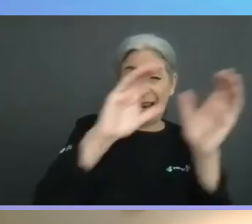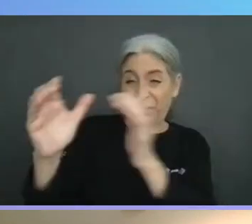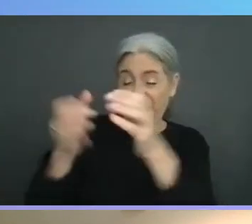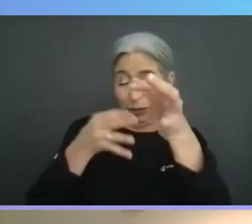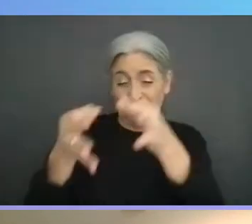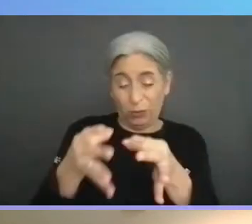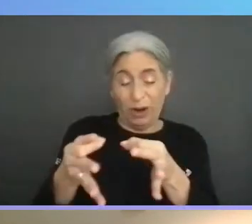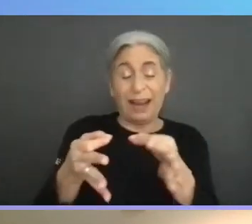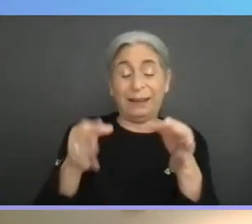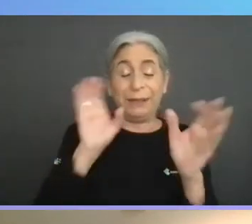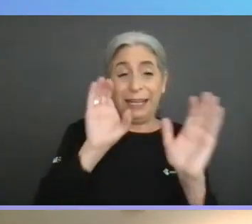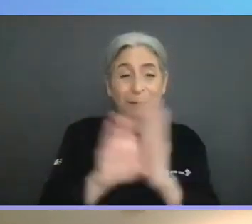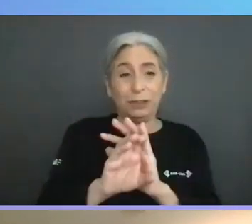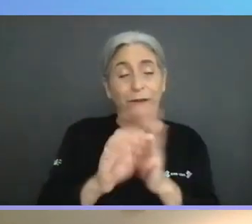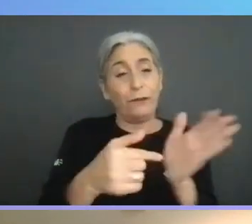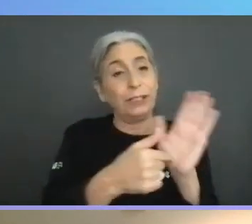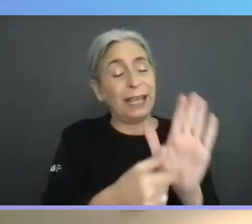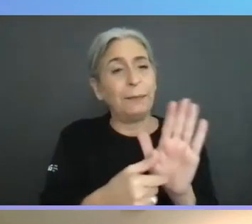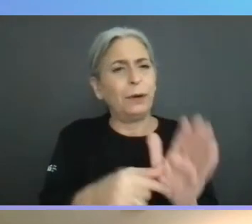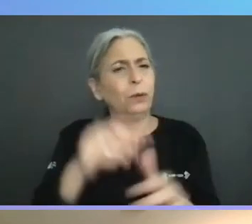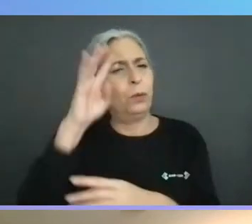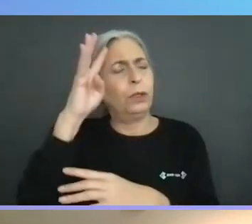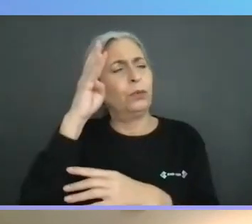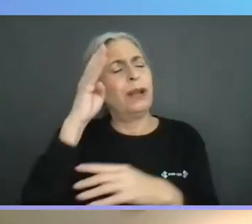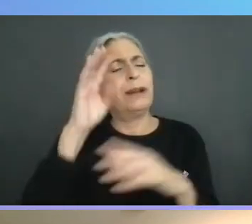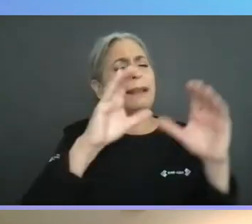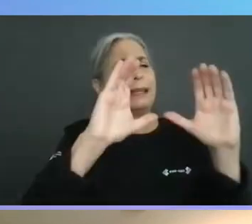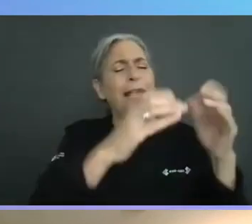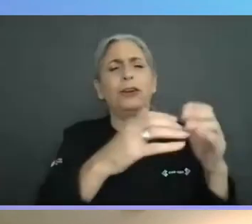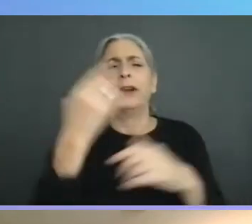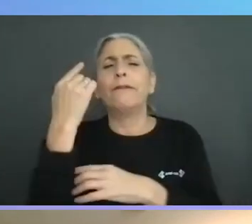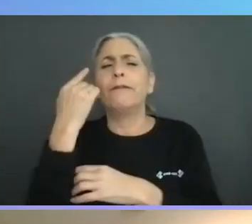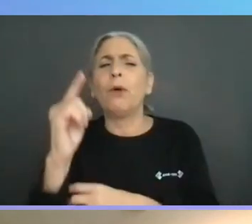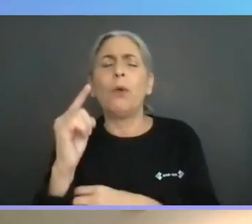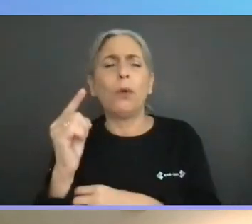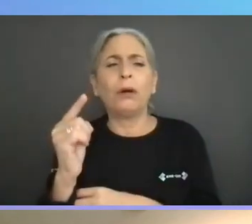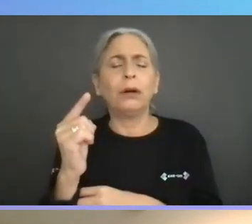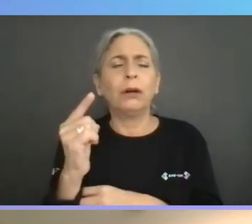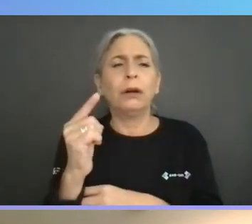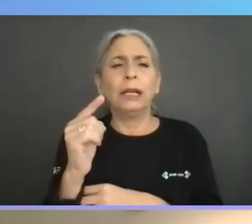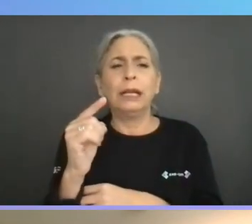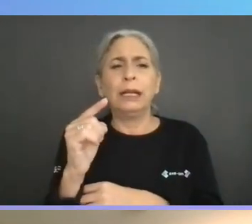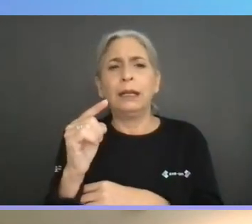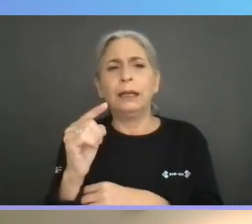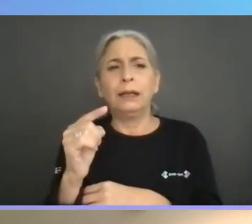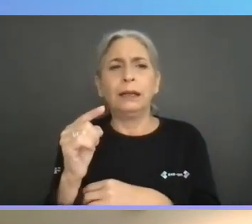example, we created categories for emotive clues and mood. We